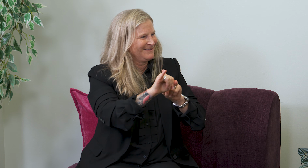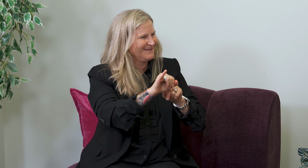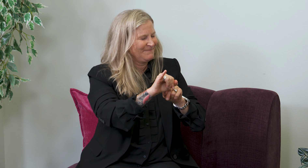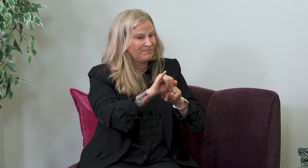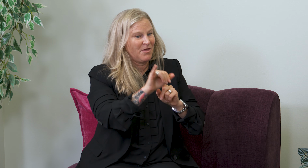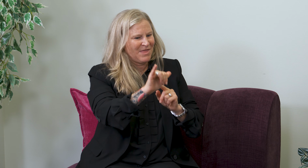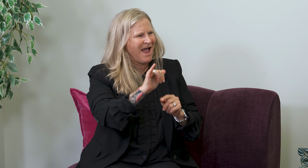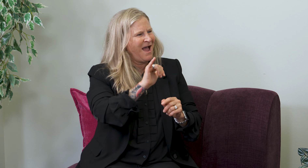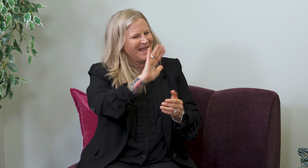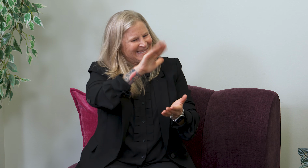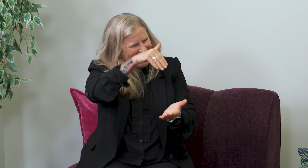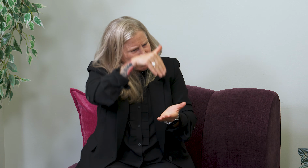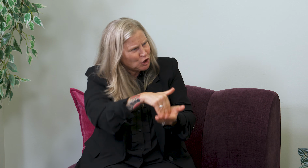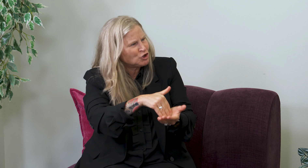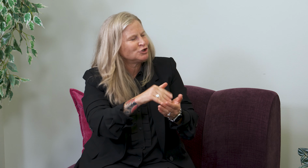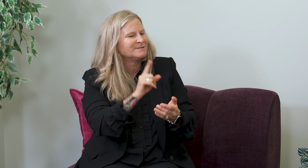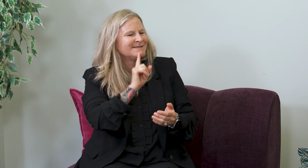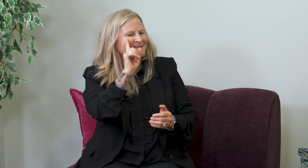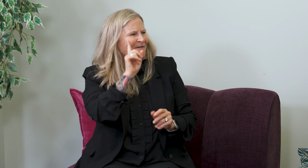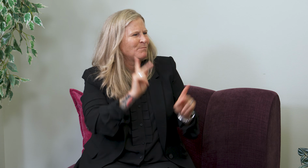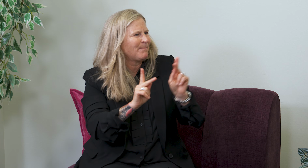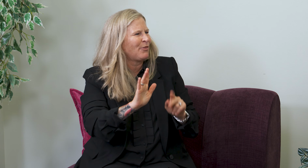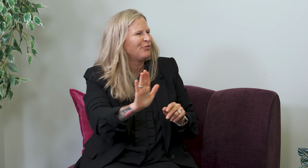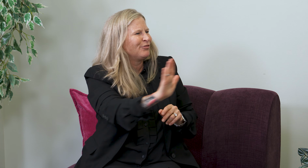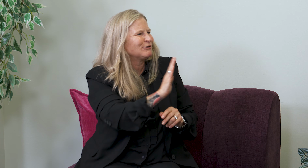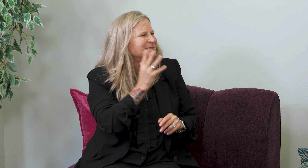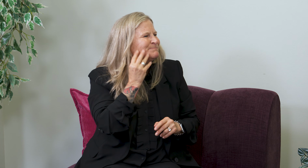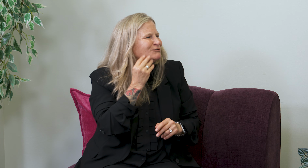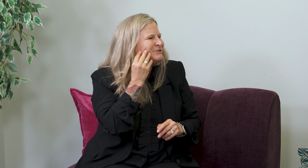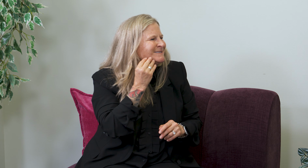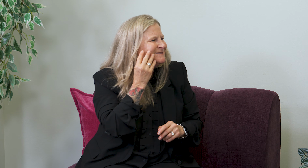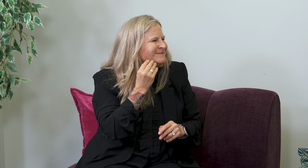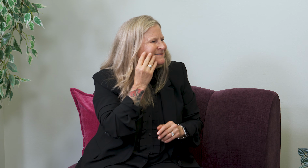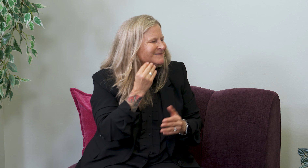in the work with AI and make sure that it's centered